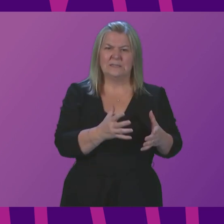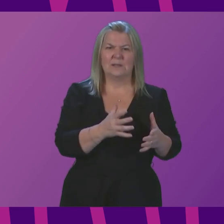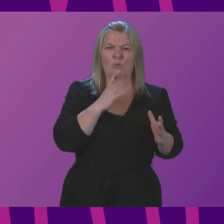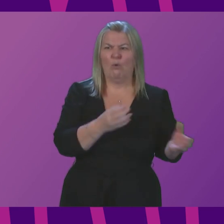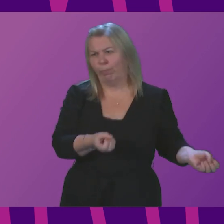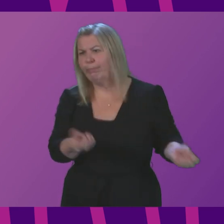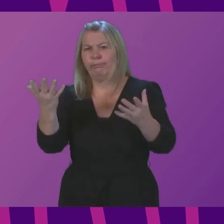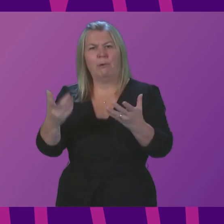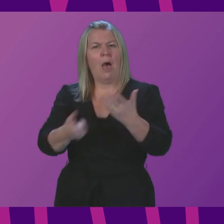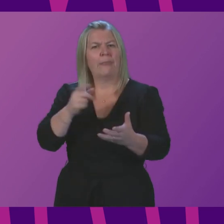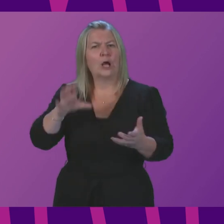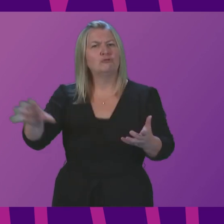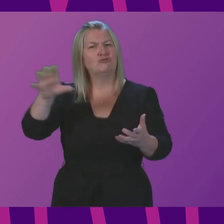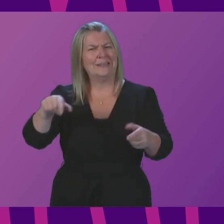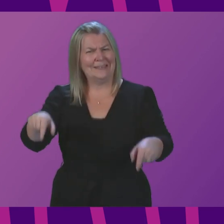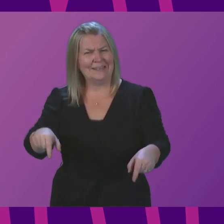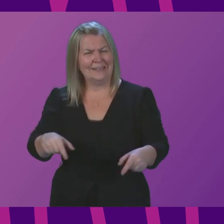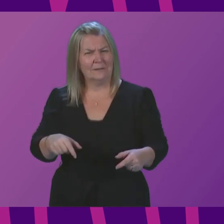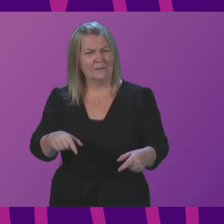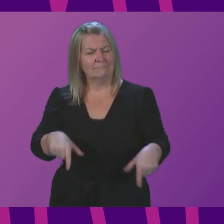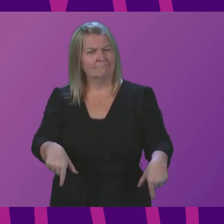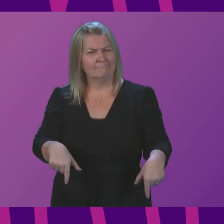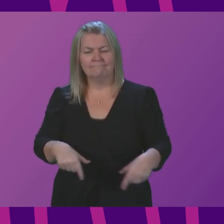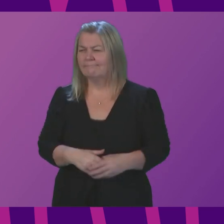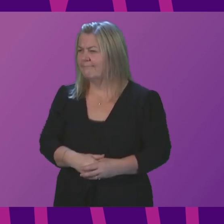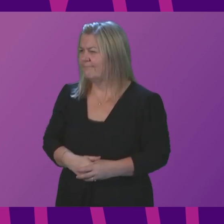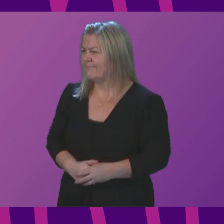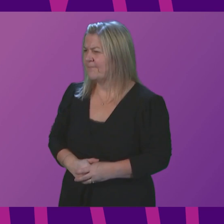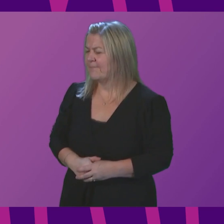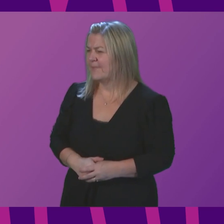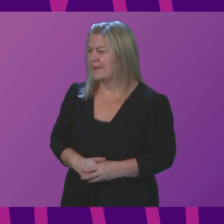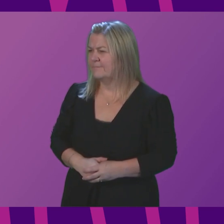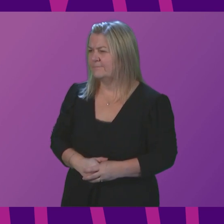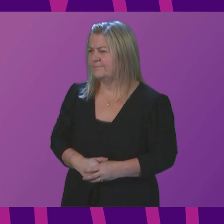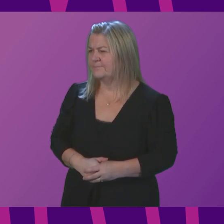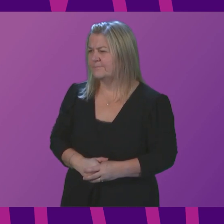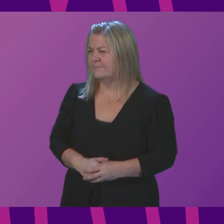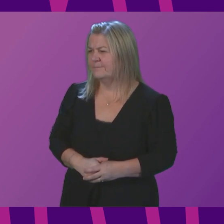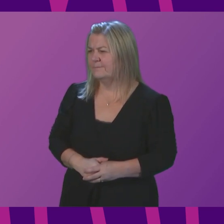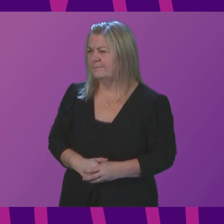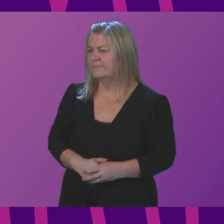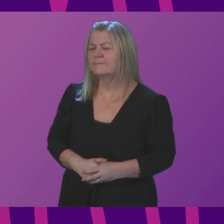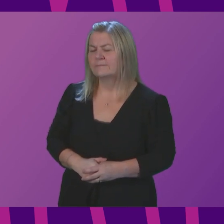It is important to say—I think that Monica Lennon recognised this—that that case is